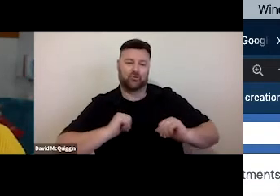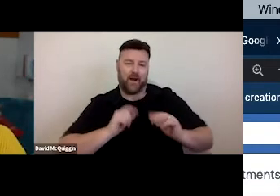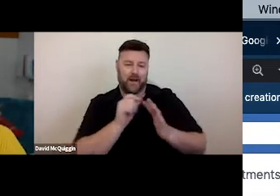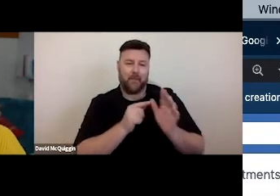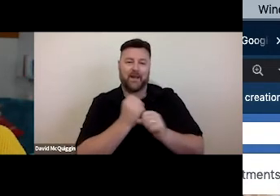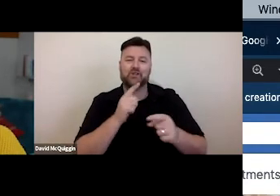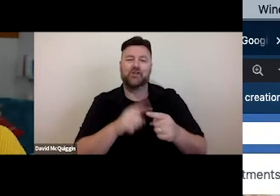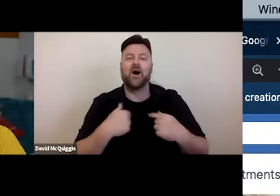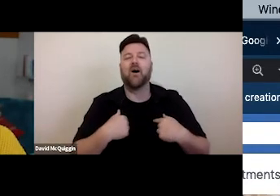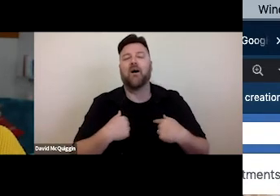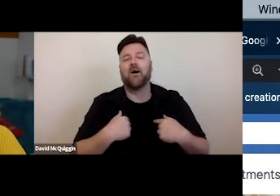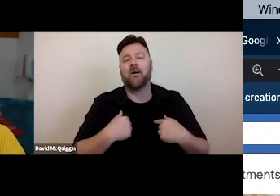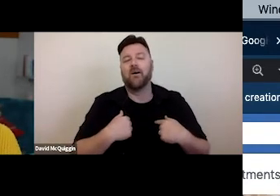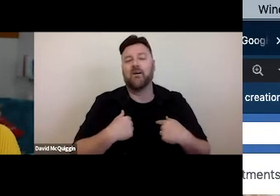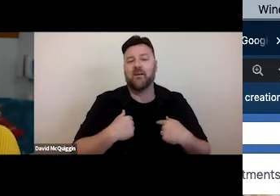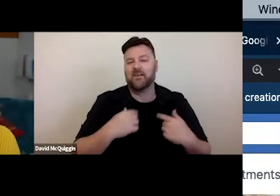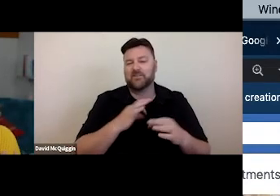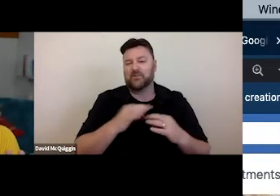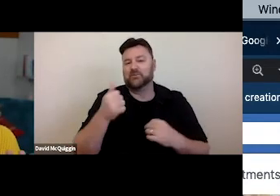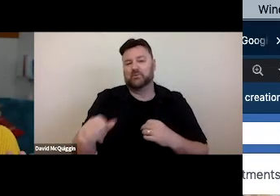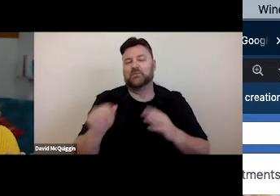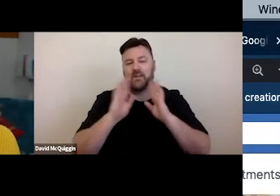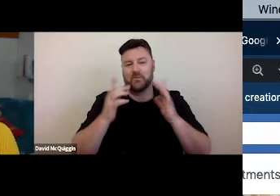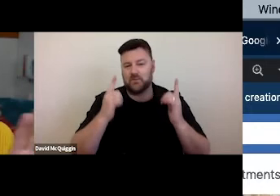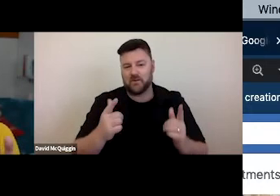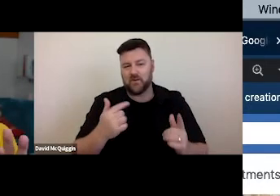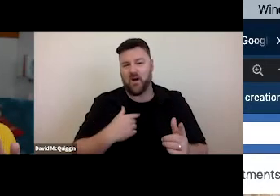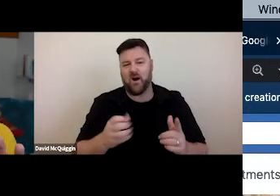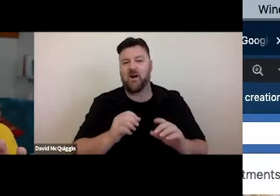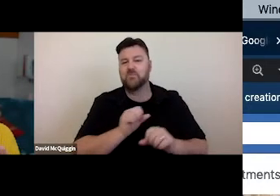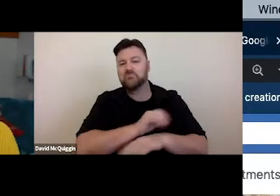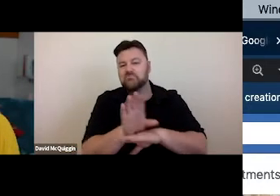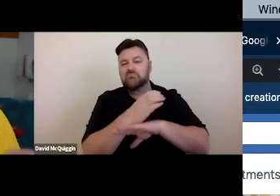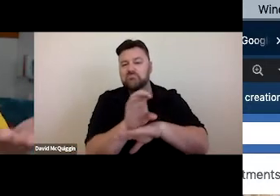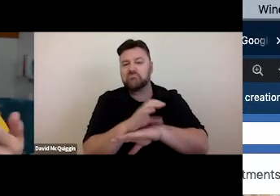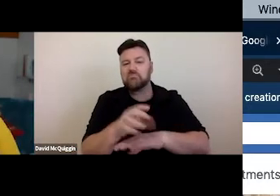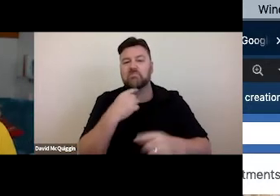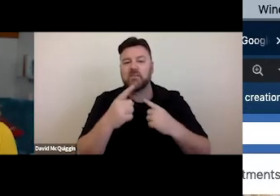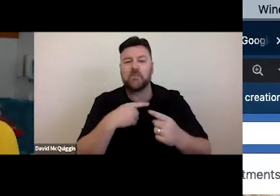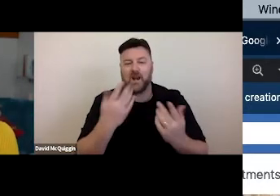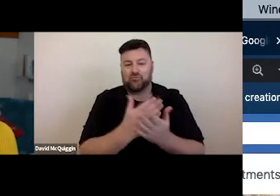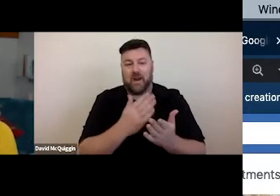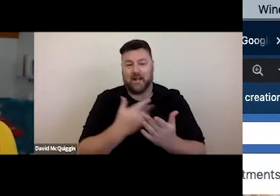I don't put - I do live streams up on here but, mostly, it's just for me to muck around with, with you guys.